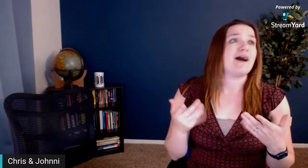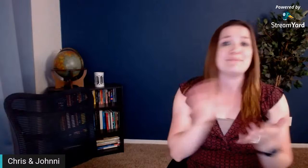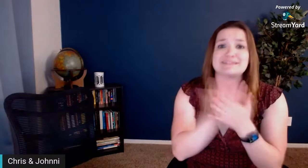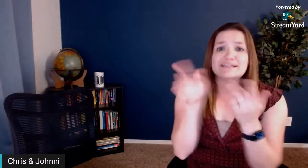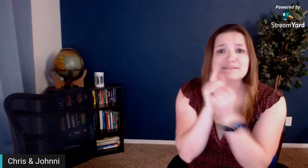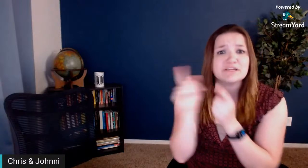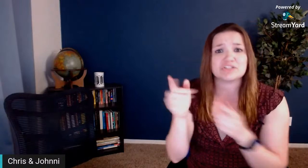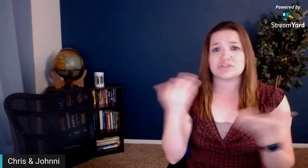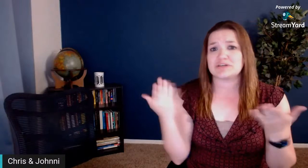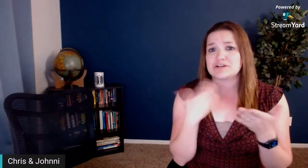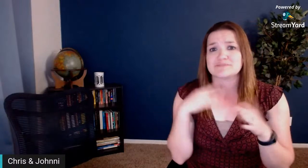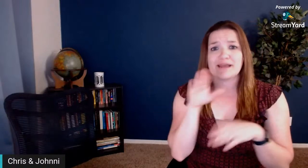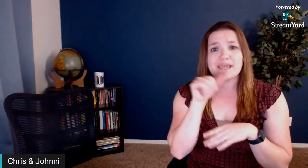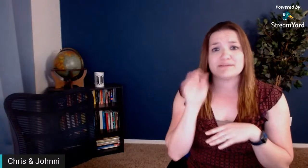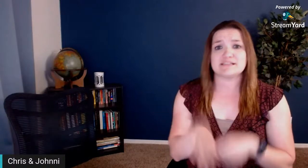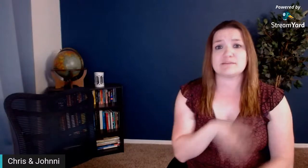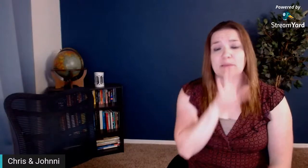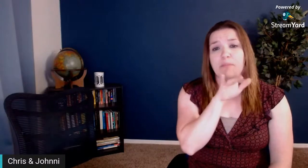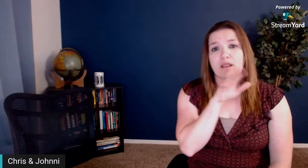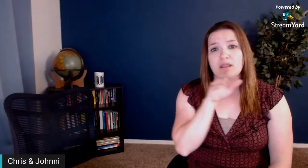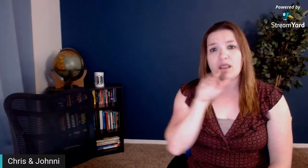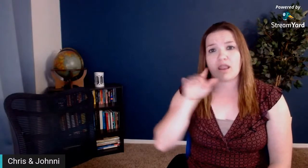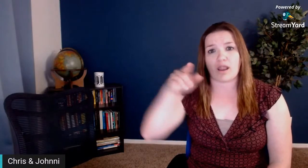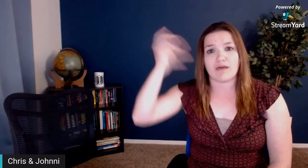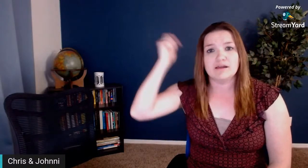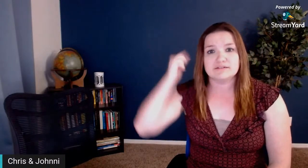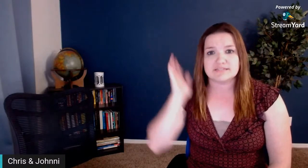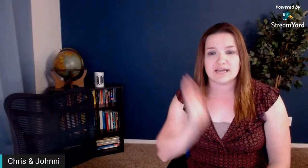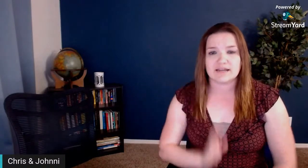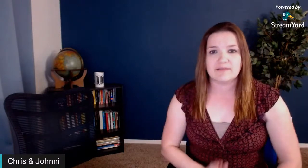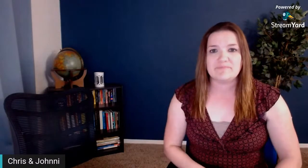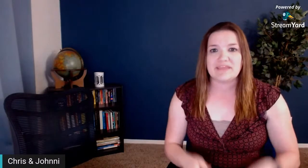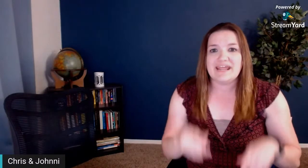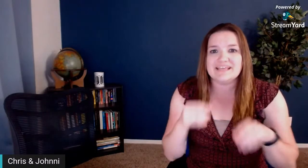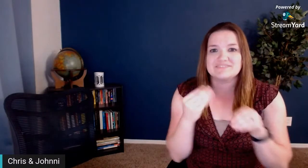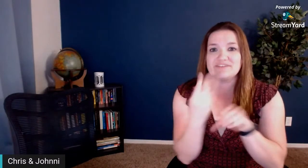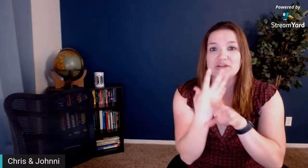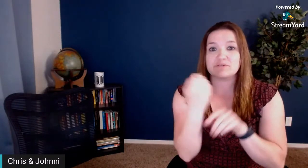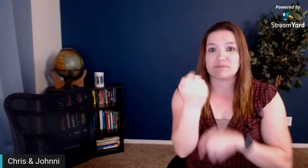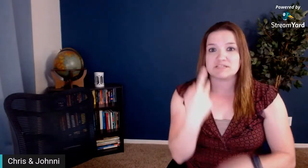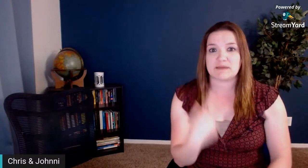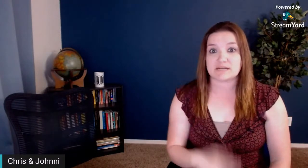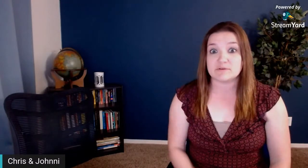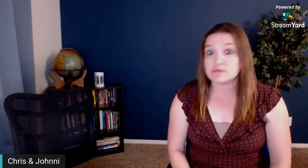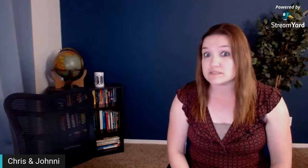um it's nice to meet you here's my abcs i'm like done his video response back to me was